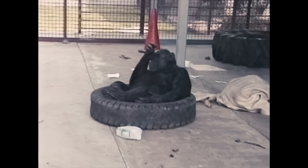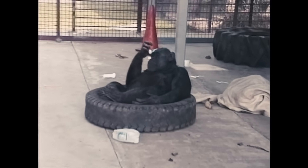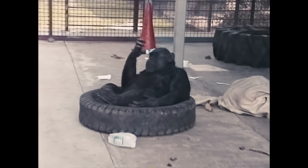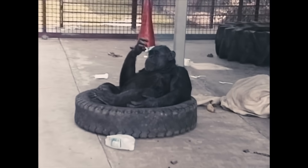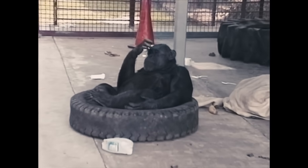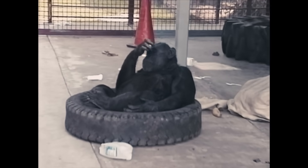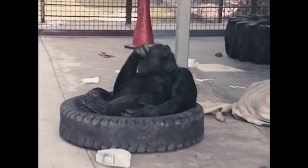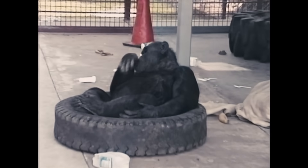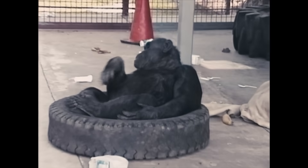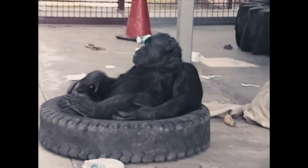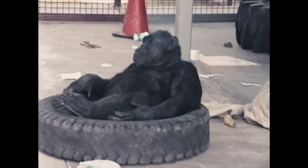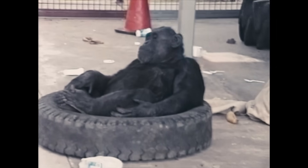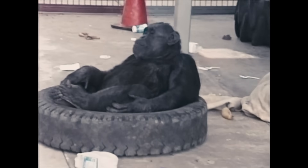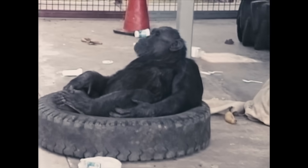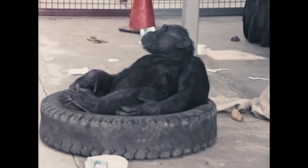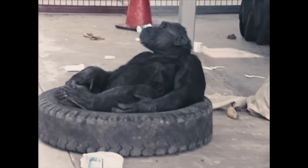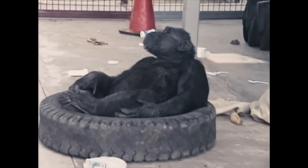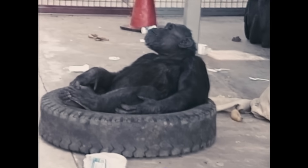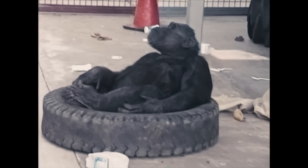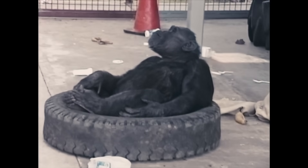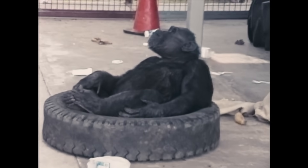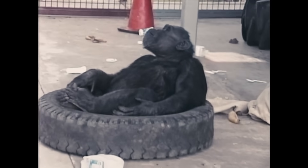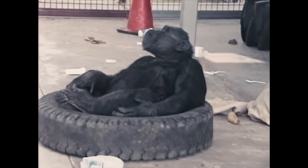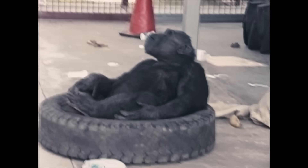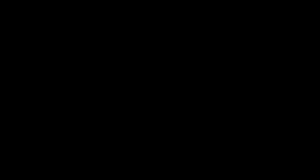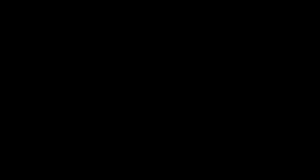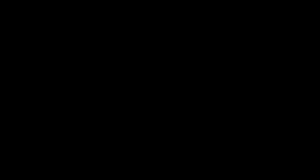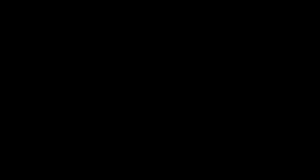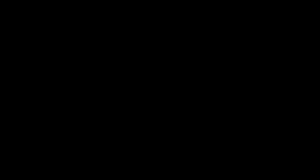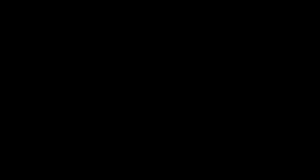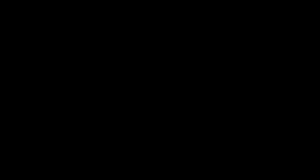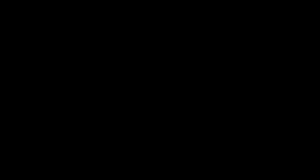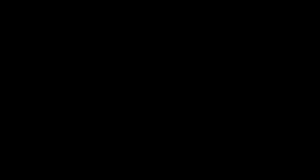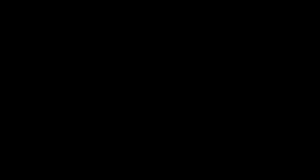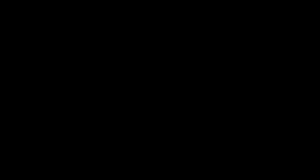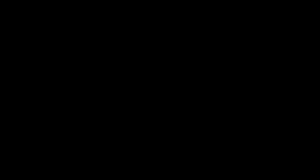Denied interaction with other chimps or gorillas in a wild setting. And they deserved better.